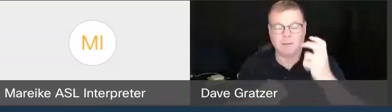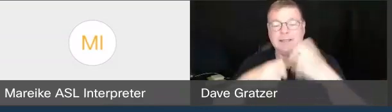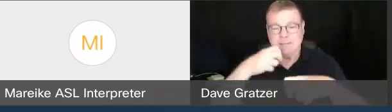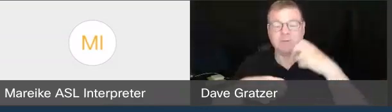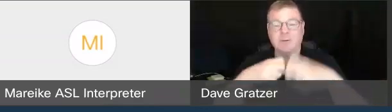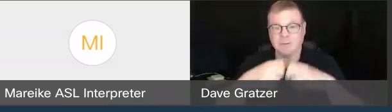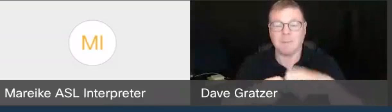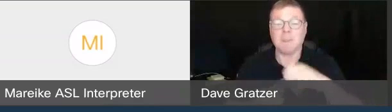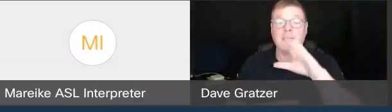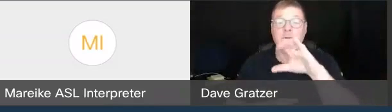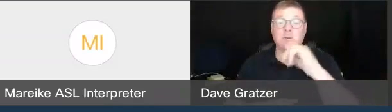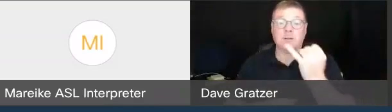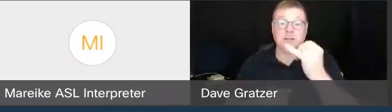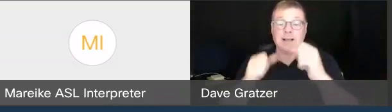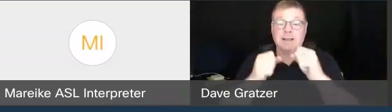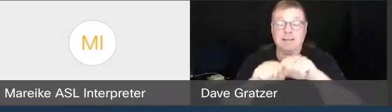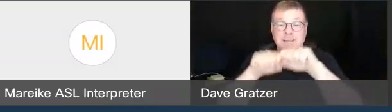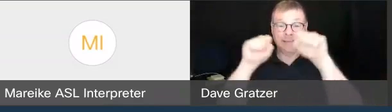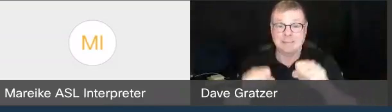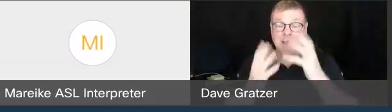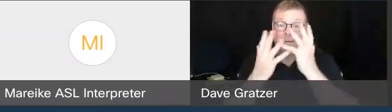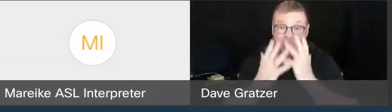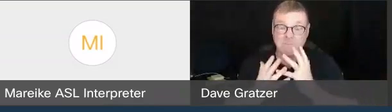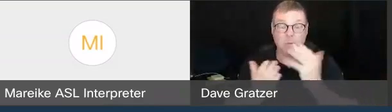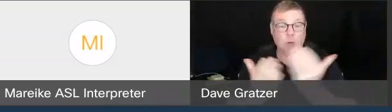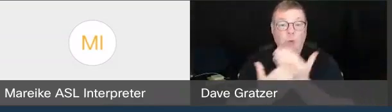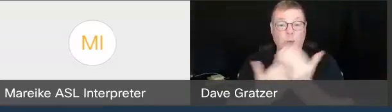Criminal justice system, unfortunately is a new frontier for service provision.